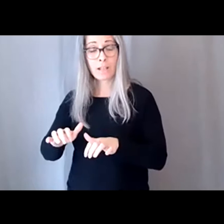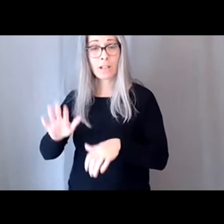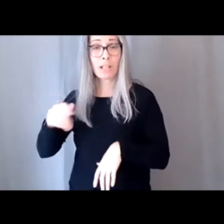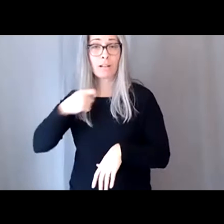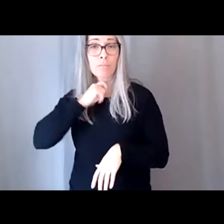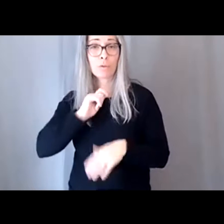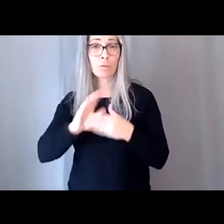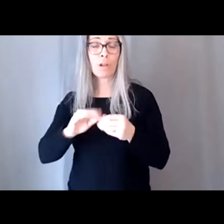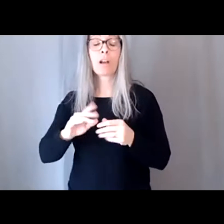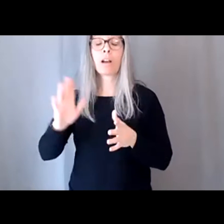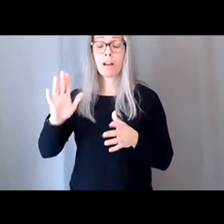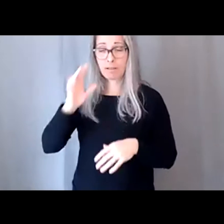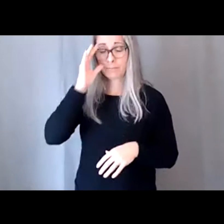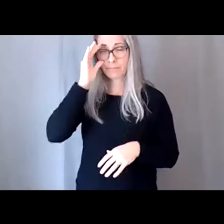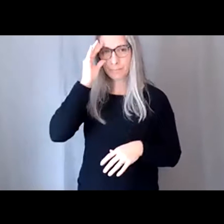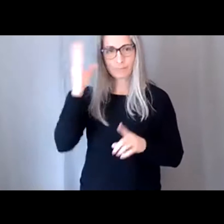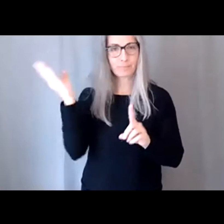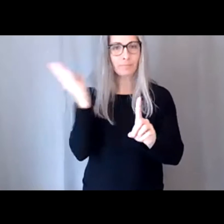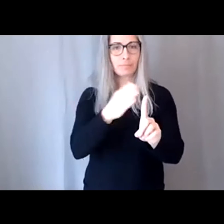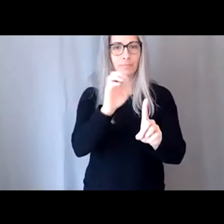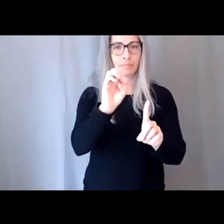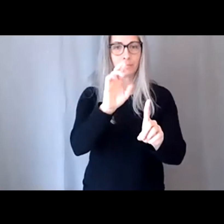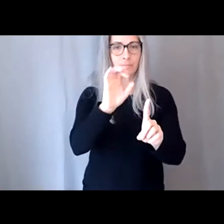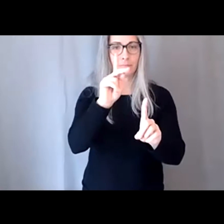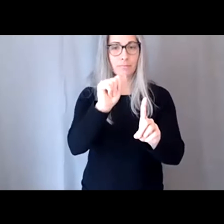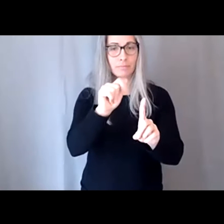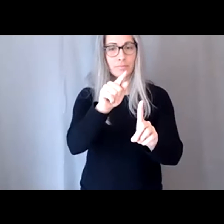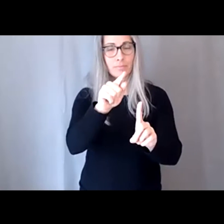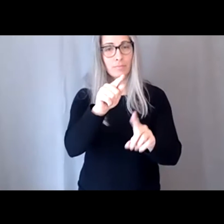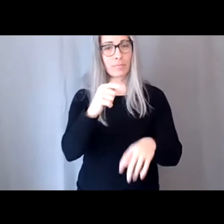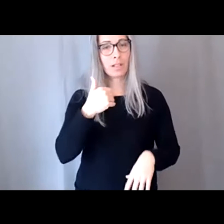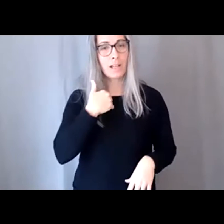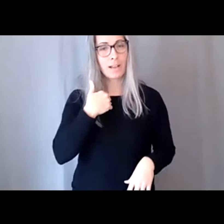here is a question for Erica have you looked or into or thought of